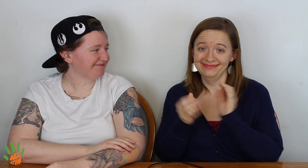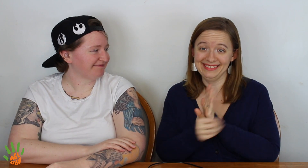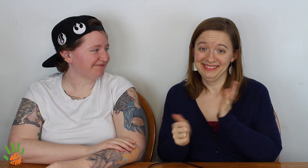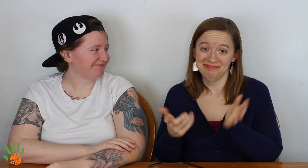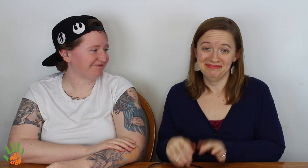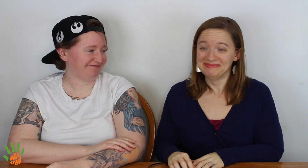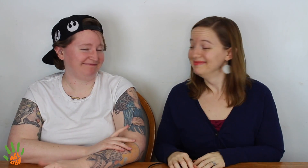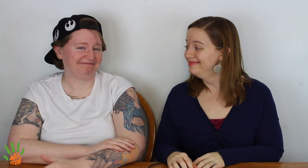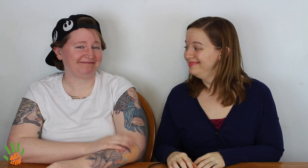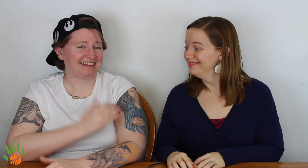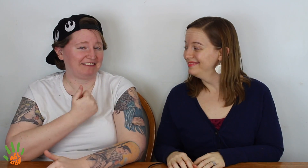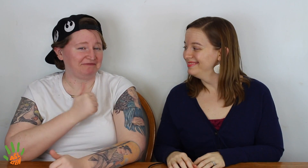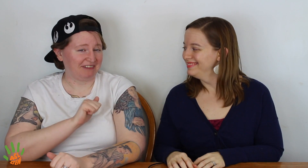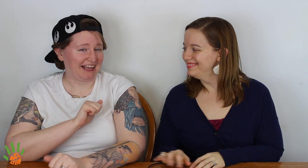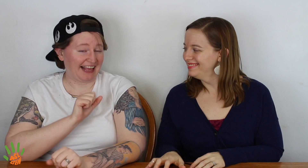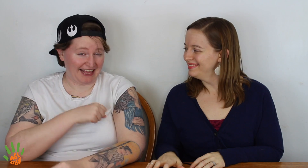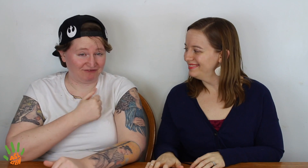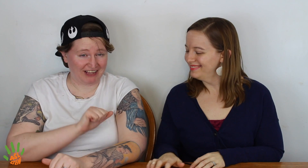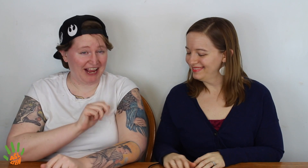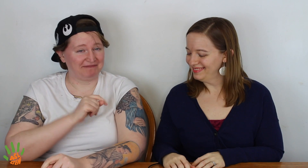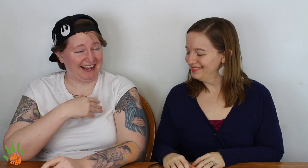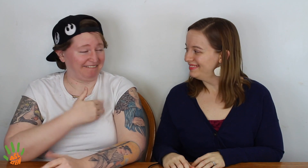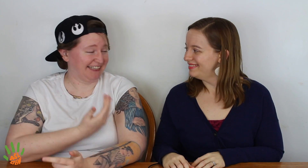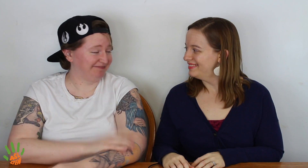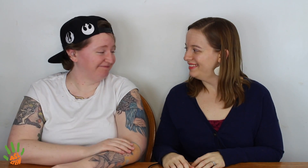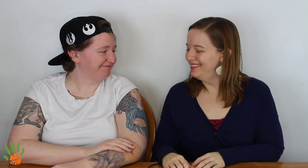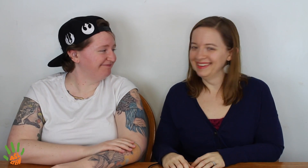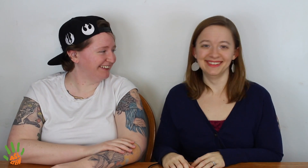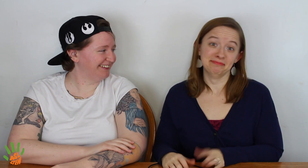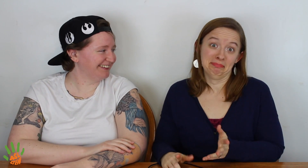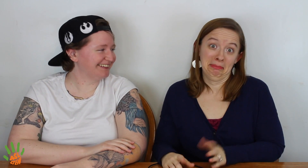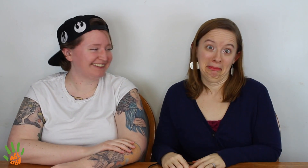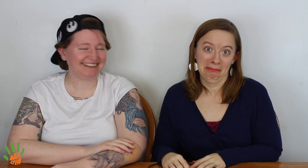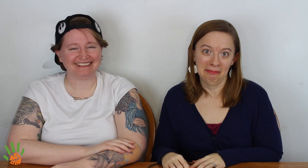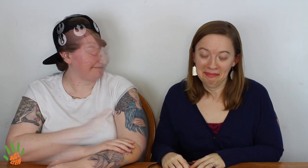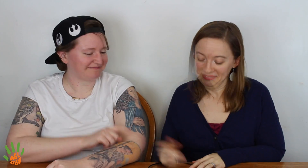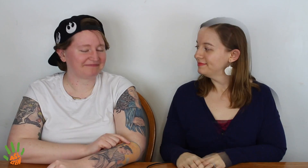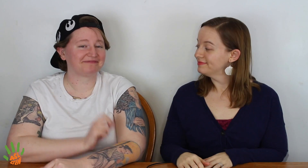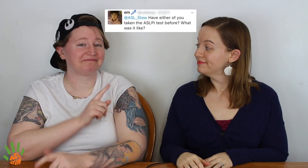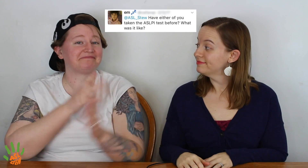I have no skill. - I mean I can try, I can try, but I haven't though.